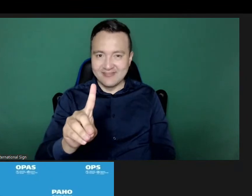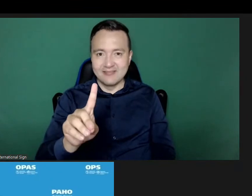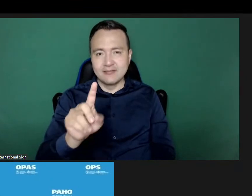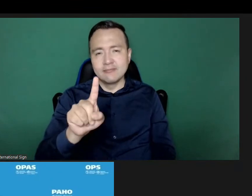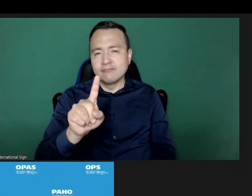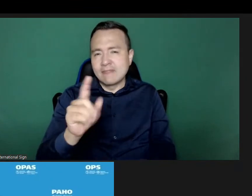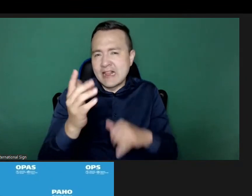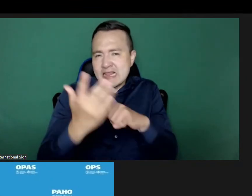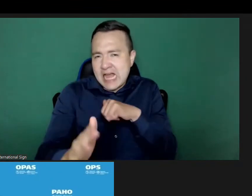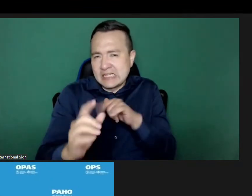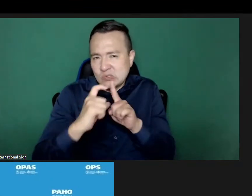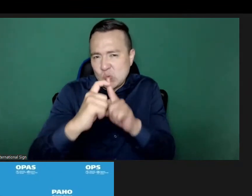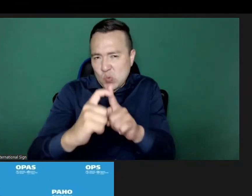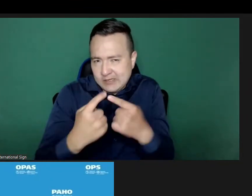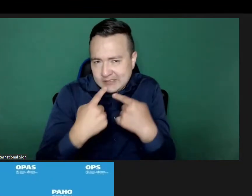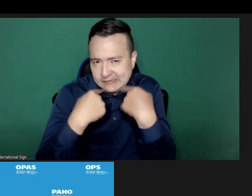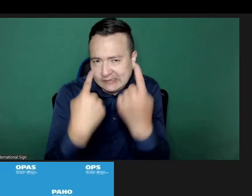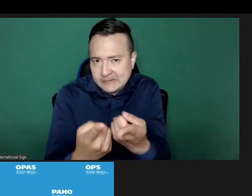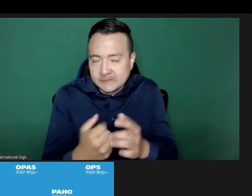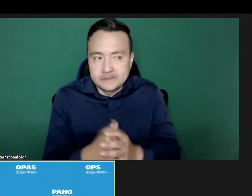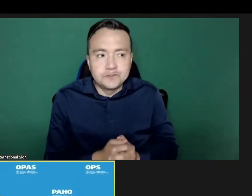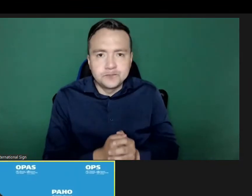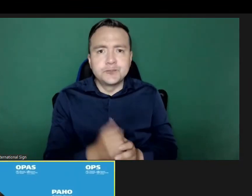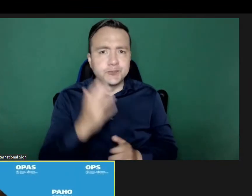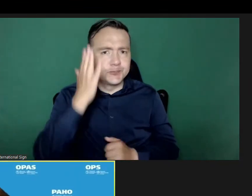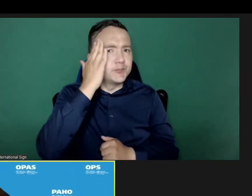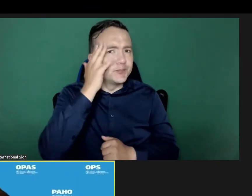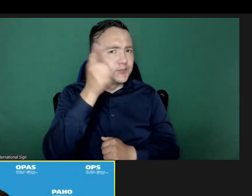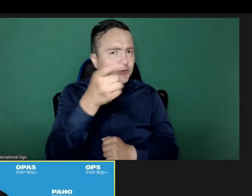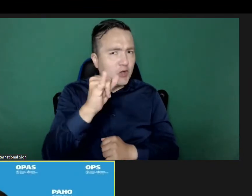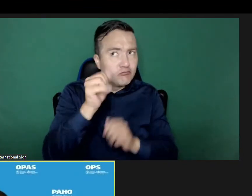Over to you for comment on that question. Yeah, thanks, Silvana.